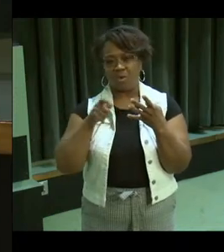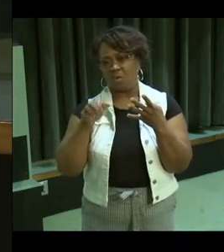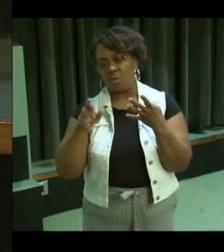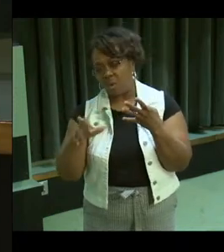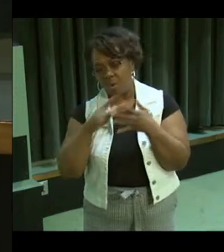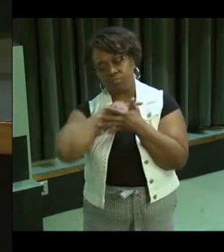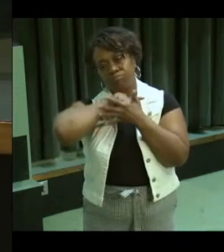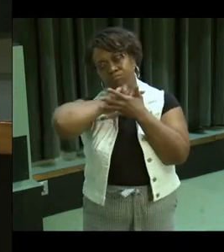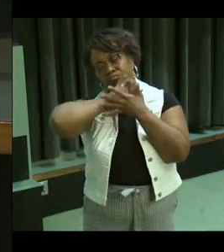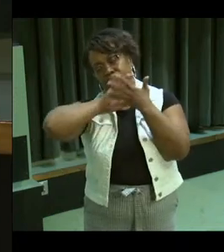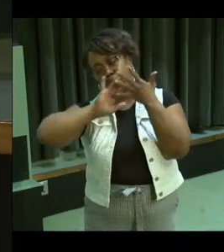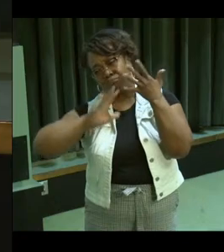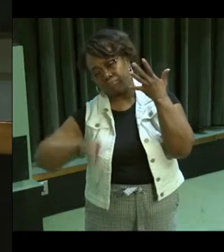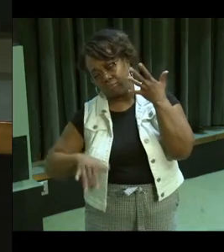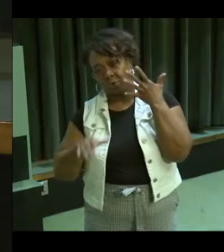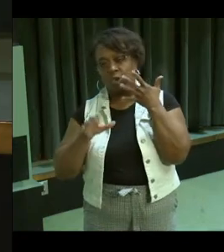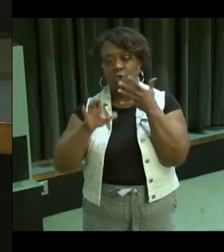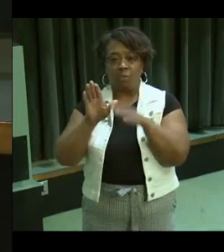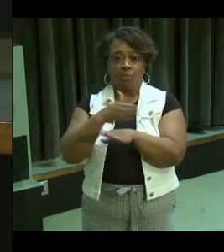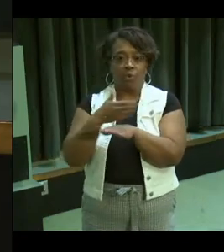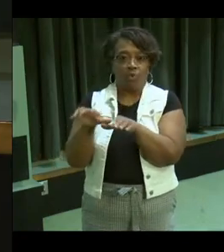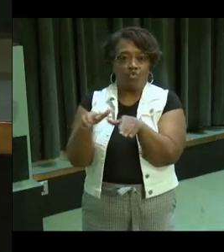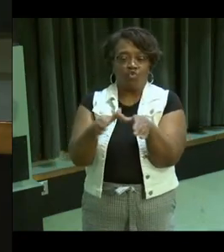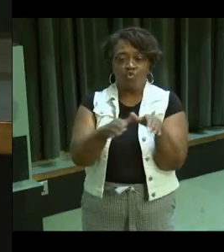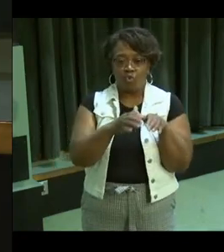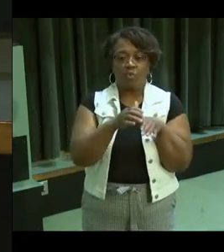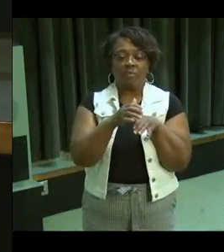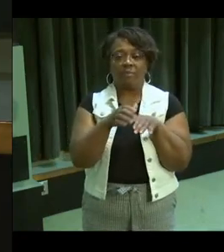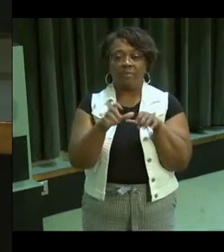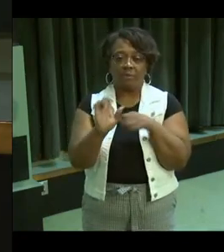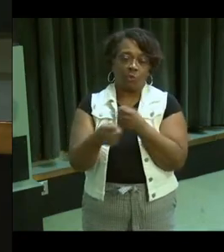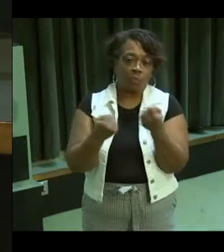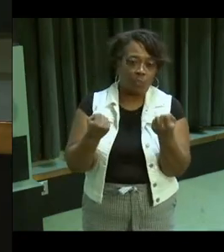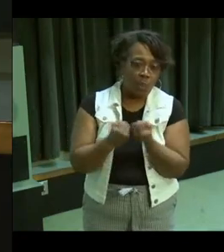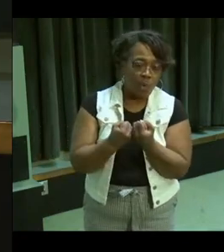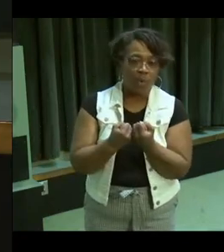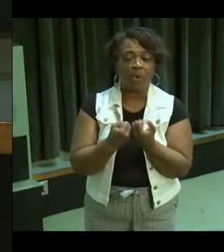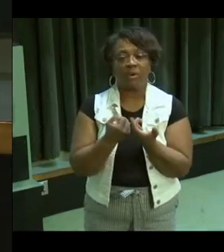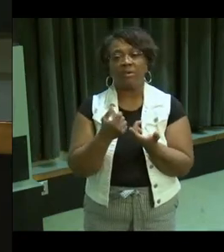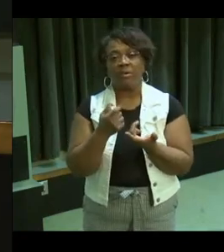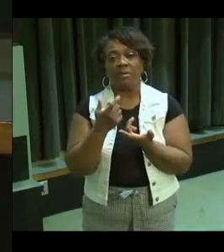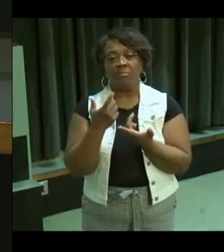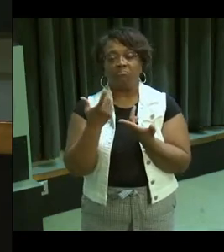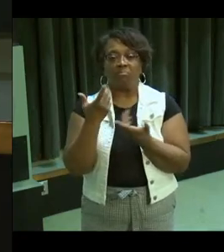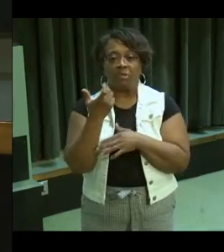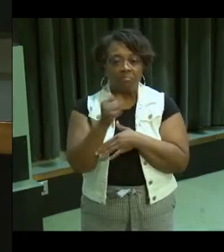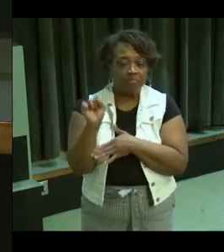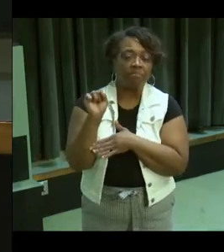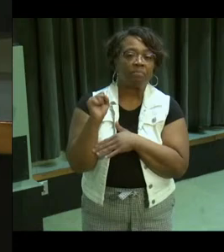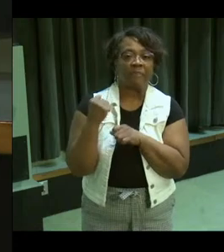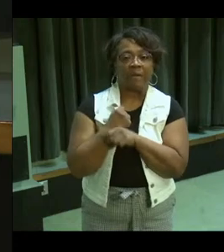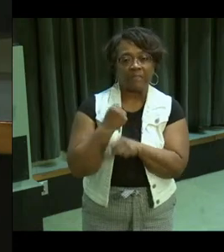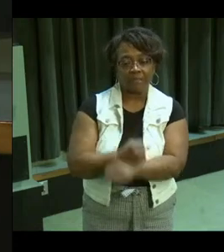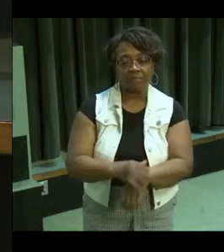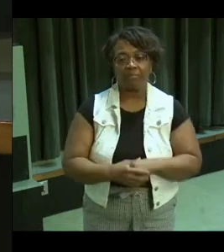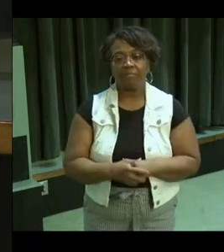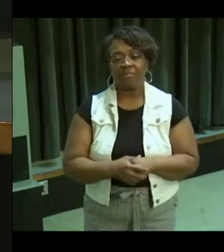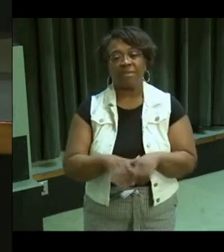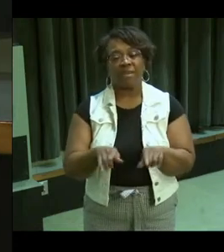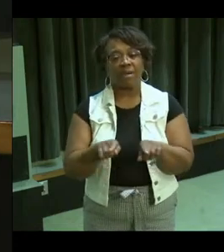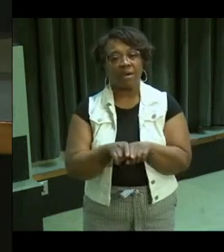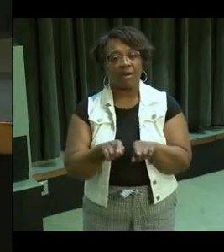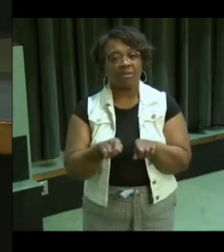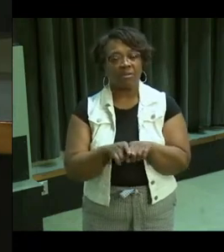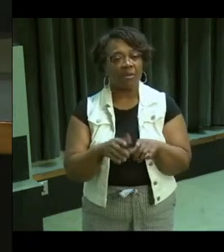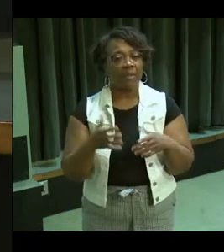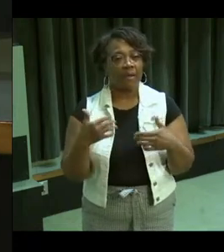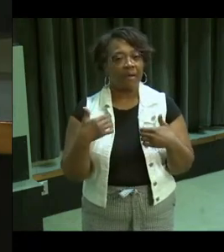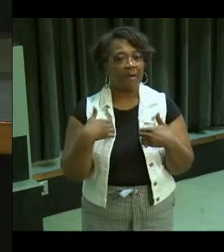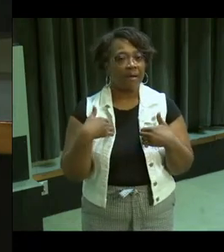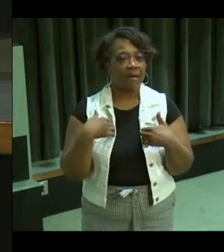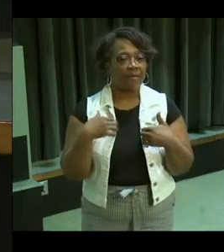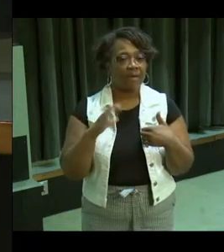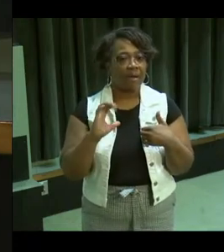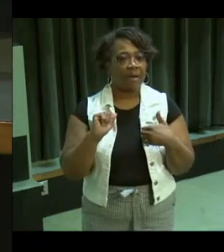together to support the cause,